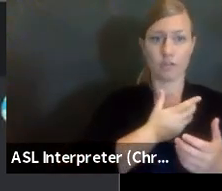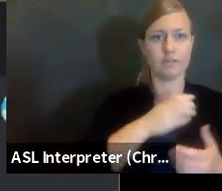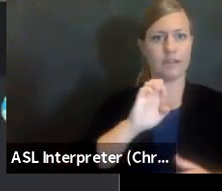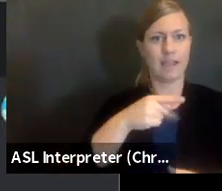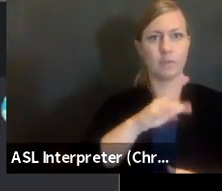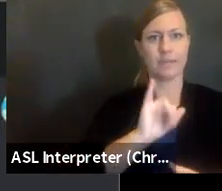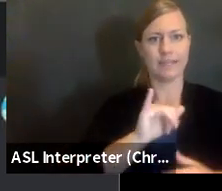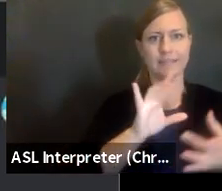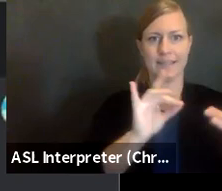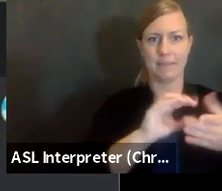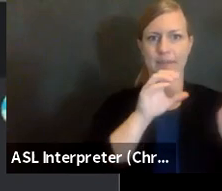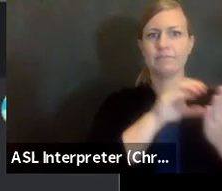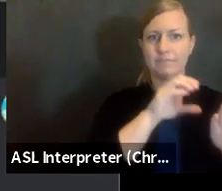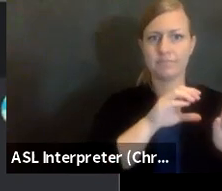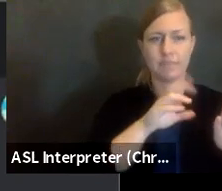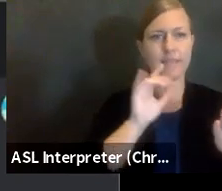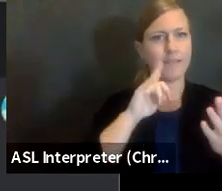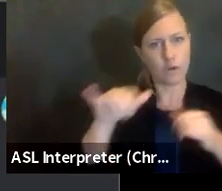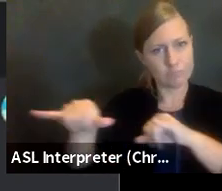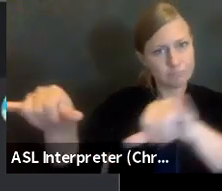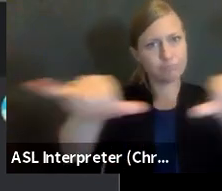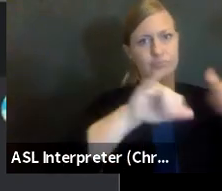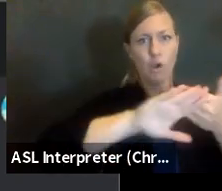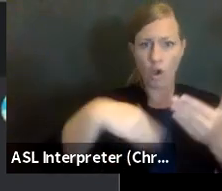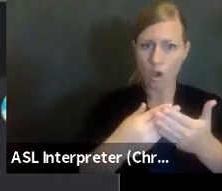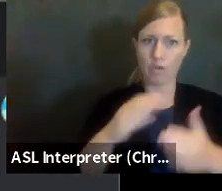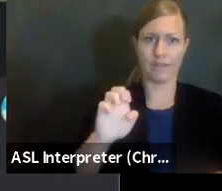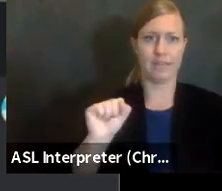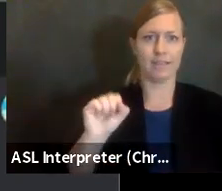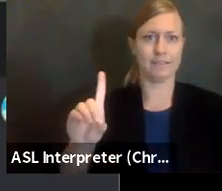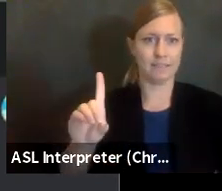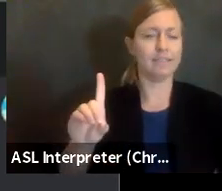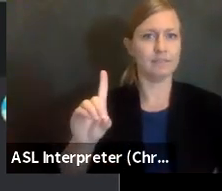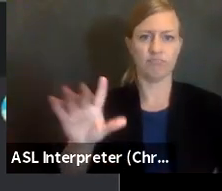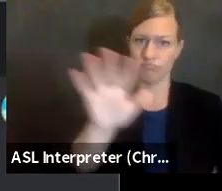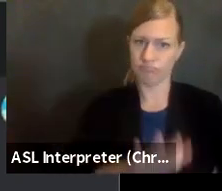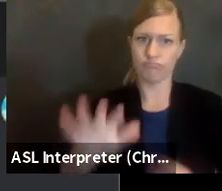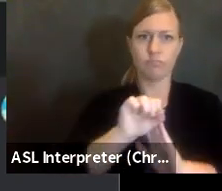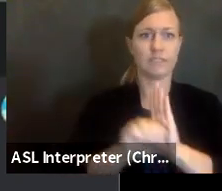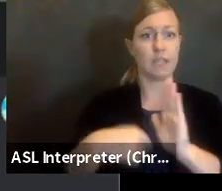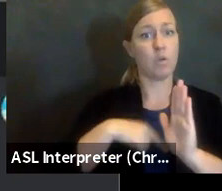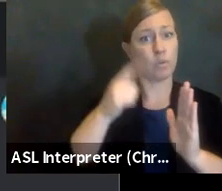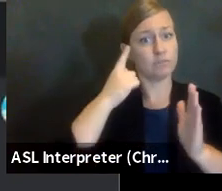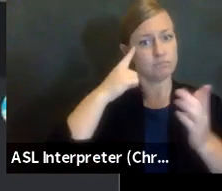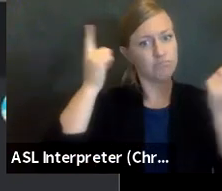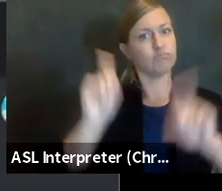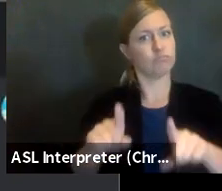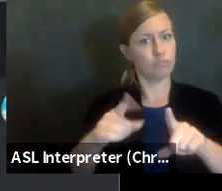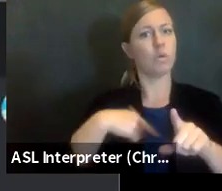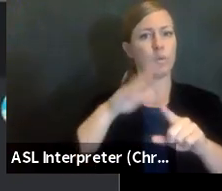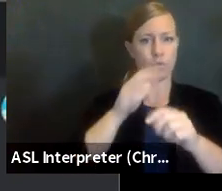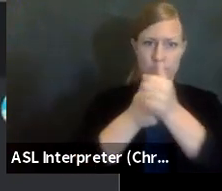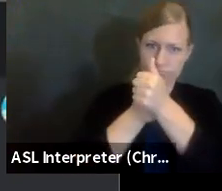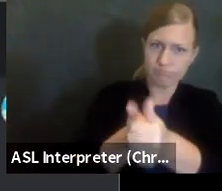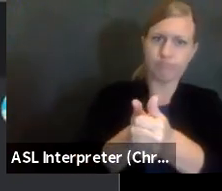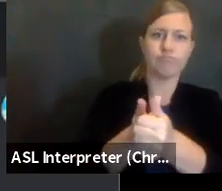ESD 101 - Jeff Crawford: across all ESDs. Across the state, we've decided that we will hold true at the core of all of our work that each student,